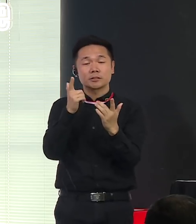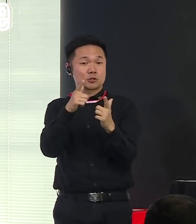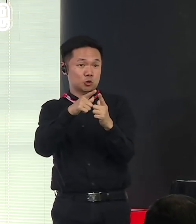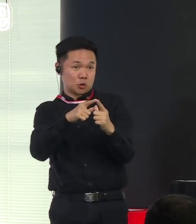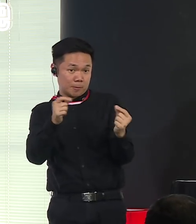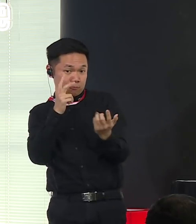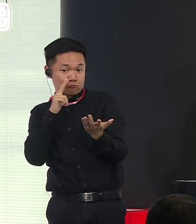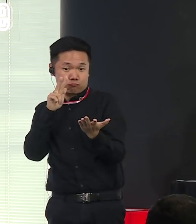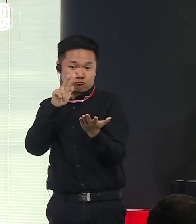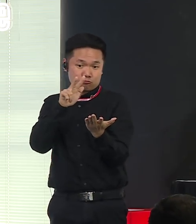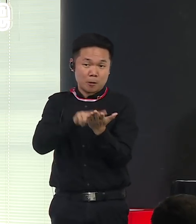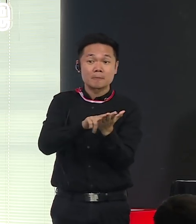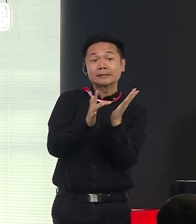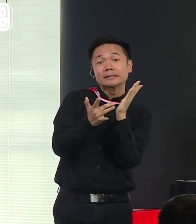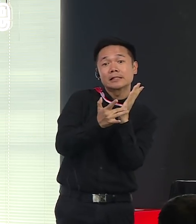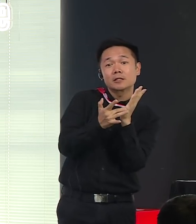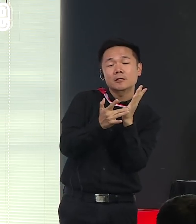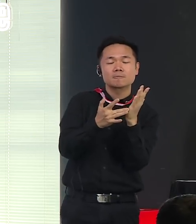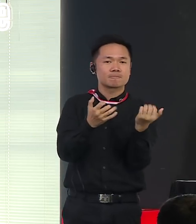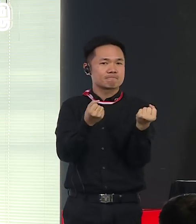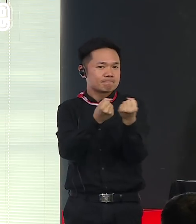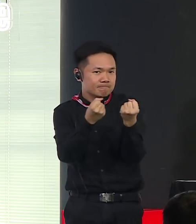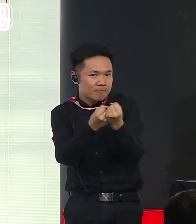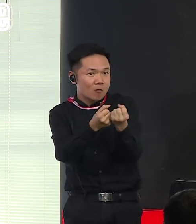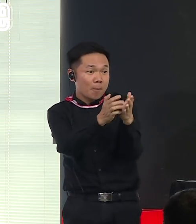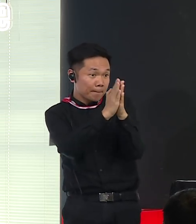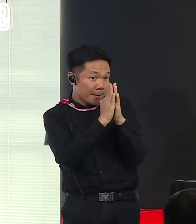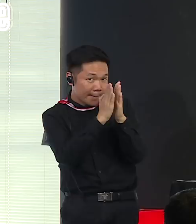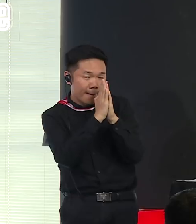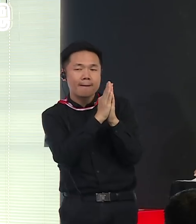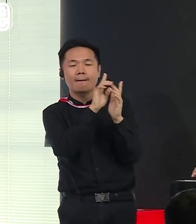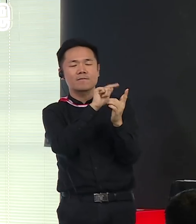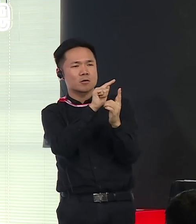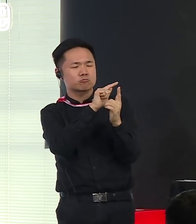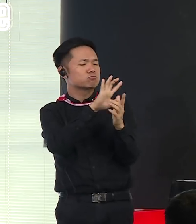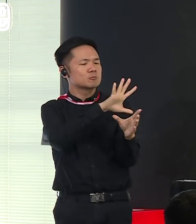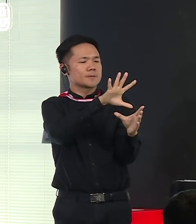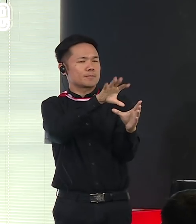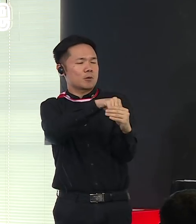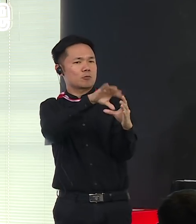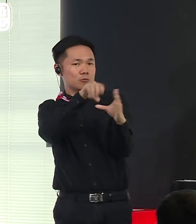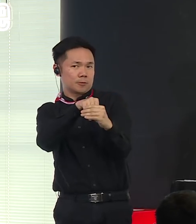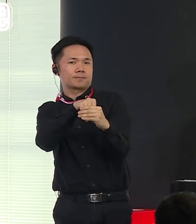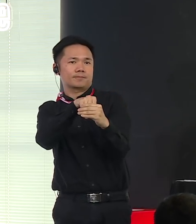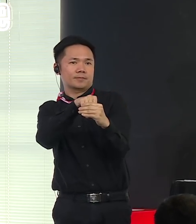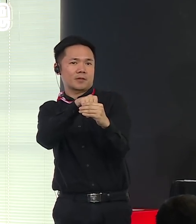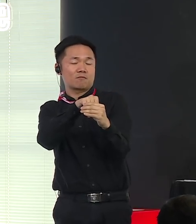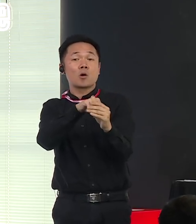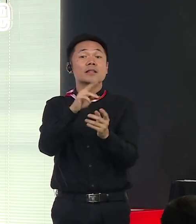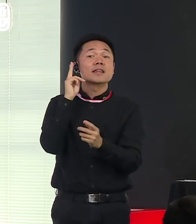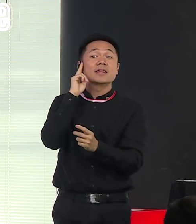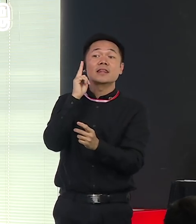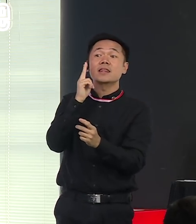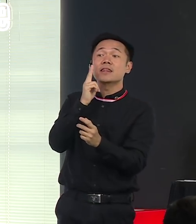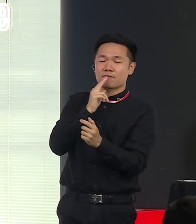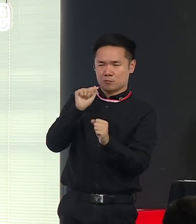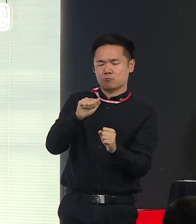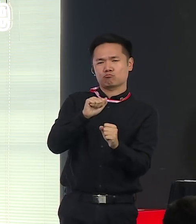Japan is also actively working on international cooperation for the protection and the promotion of the rights of persons with disabilities in the world.